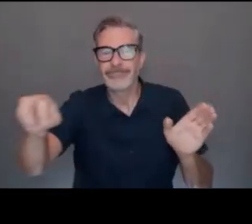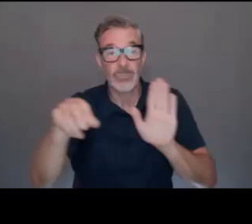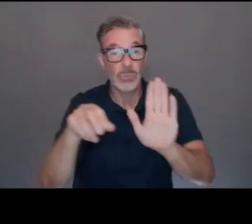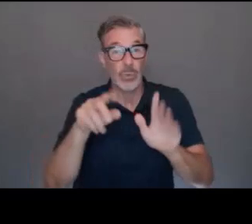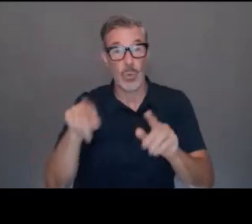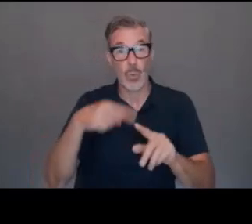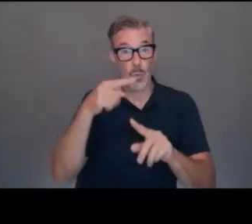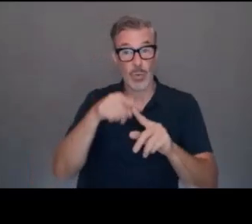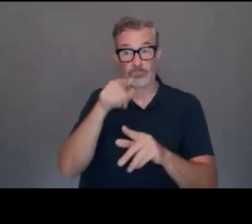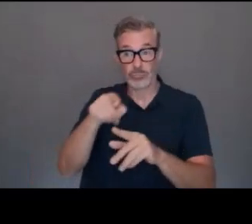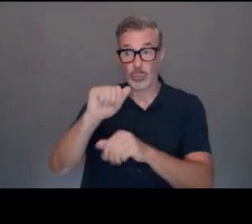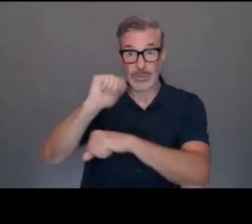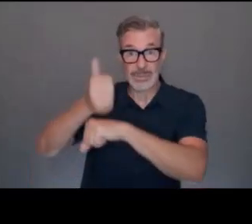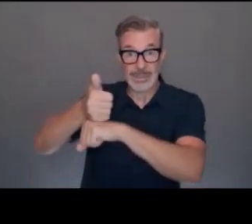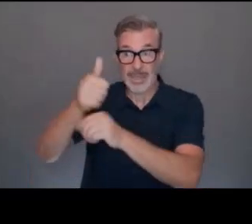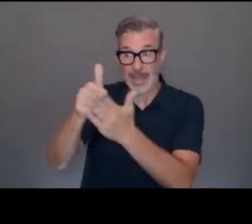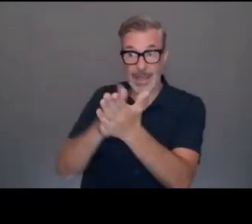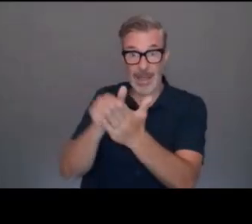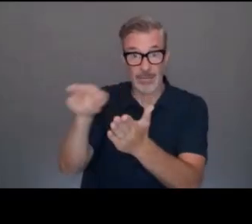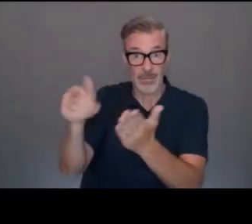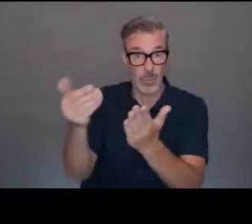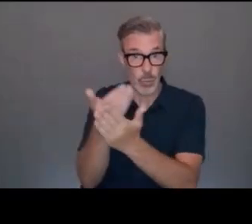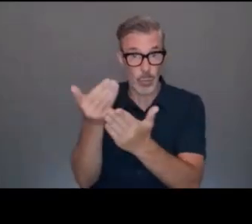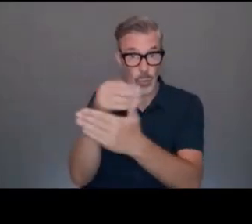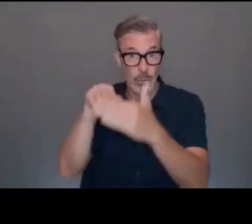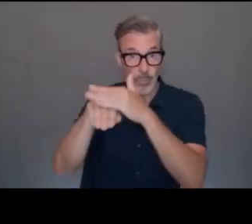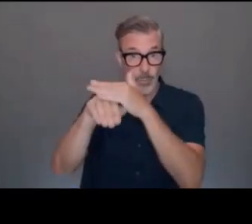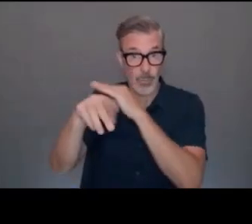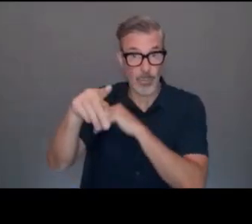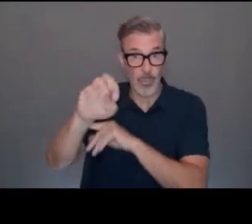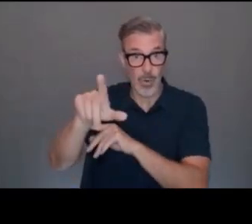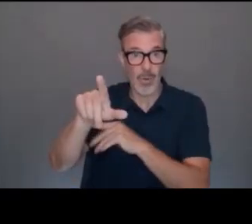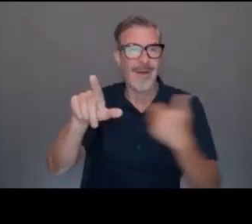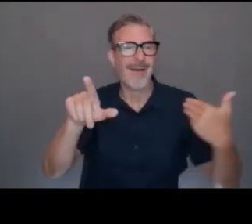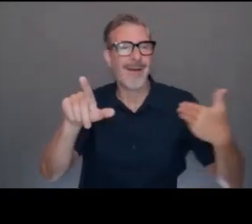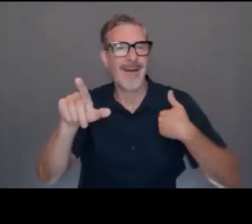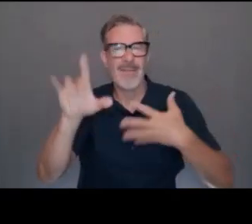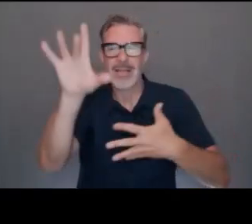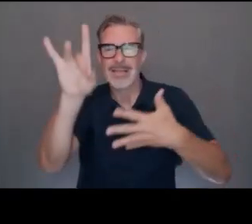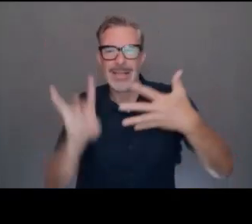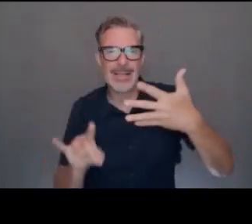portal, they will locate the program they wish to apply for, in this case, Circulation and Touring.